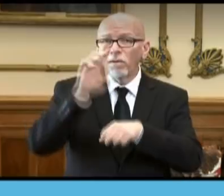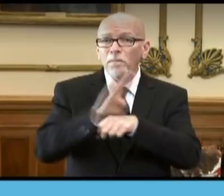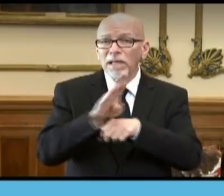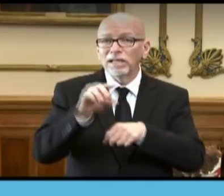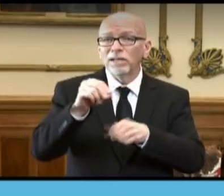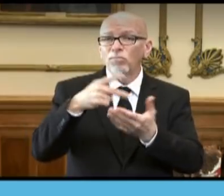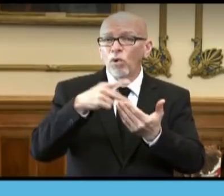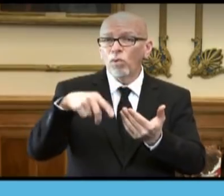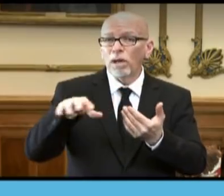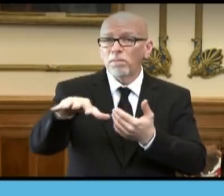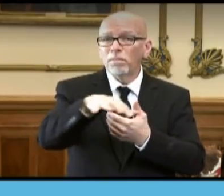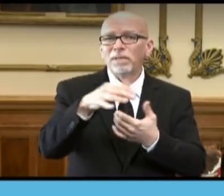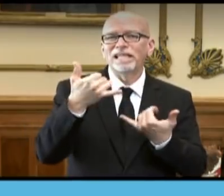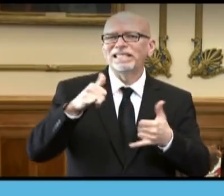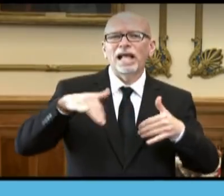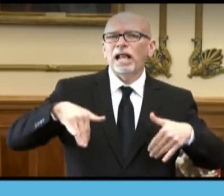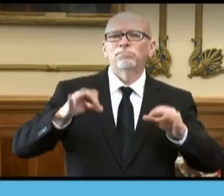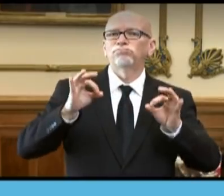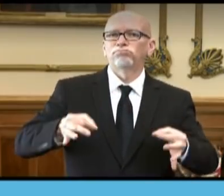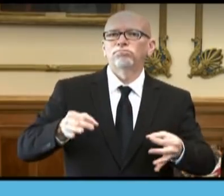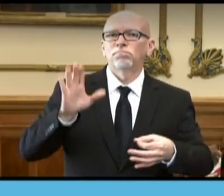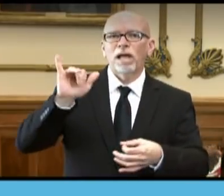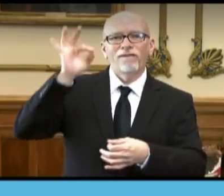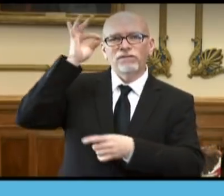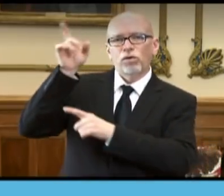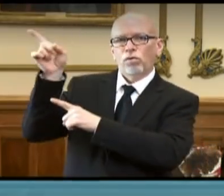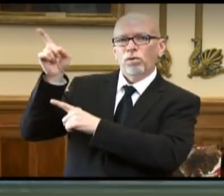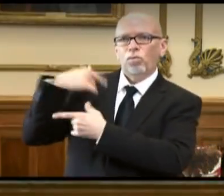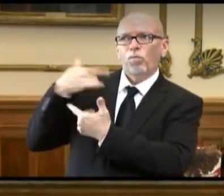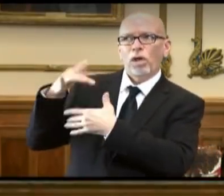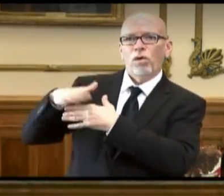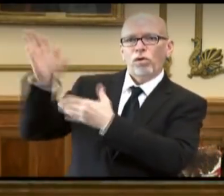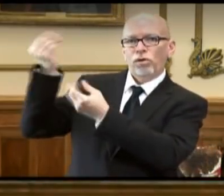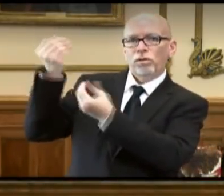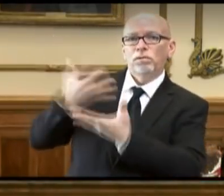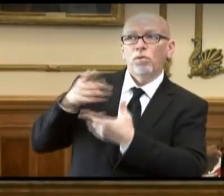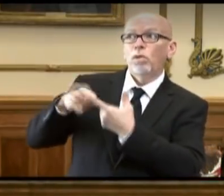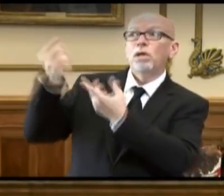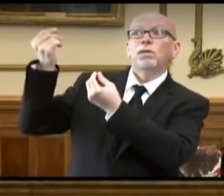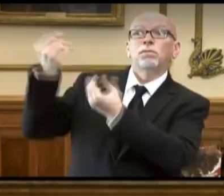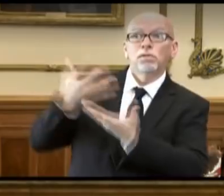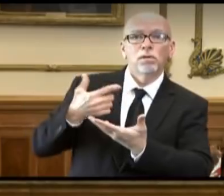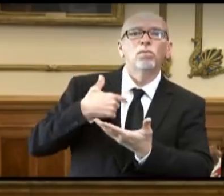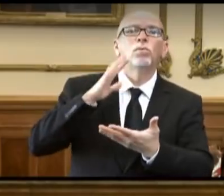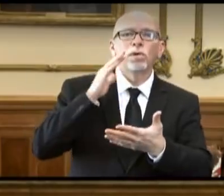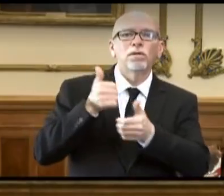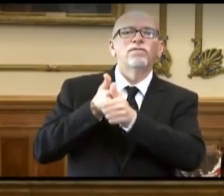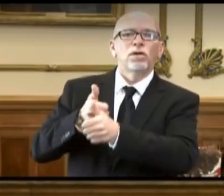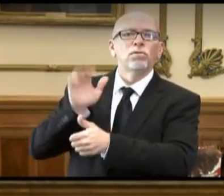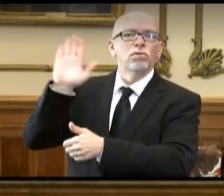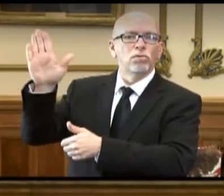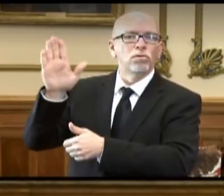HOW THE FUND WILL BE DISTRIBUTED LOCALLY, THROUGH LOCAL GOVERNMENTS AND BUSINESSES AND INDIVIDUAL PROGRAMS, HAS STILL